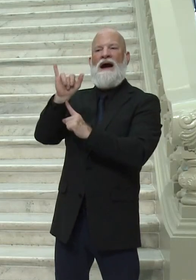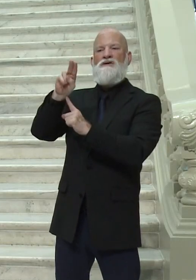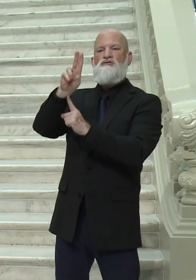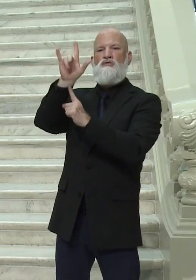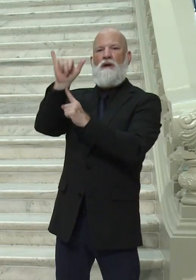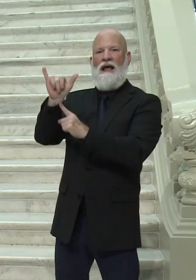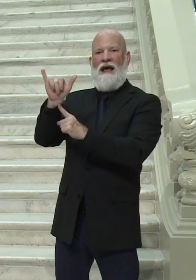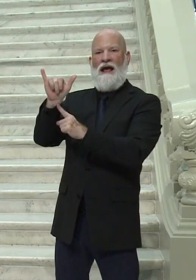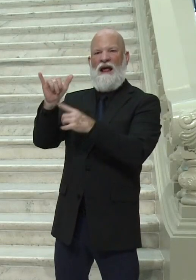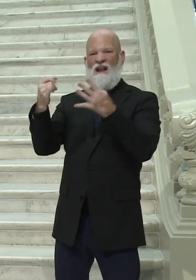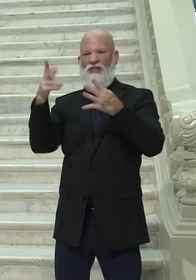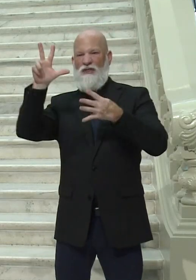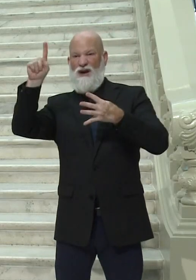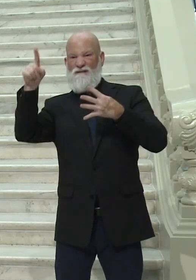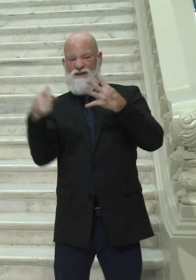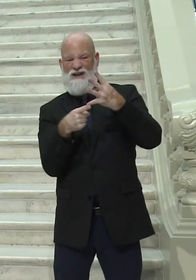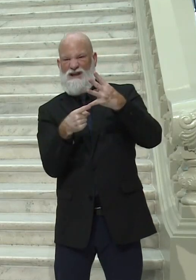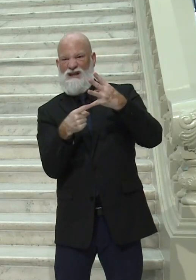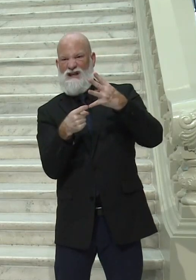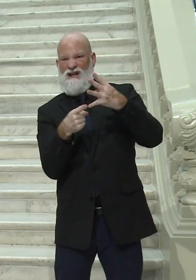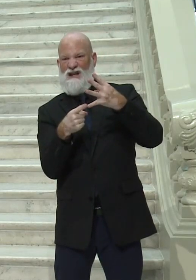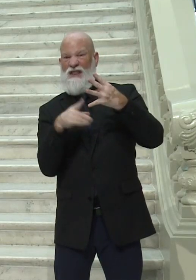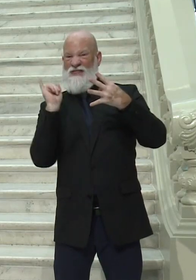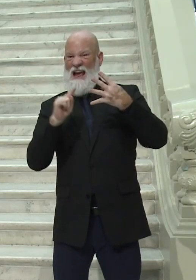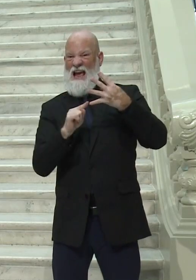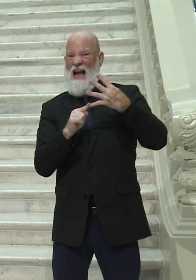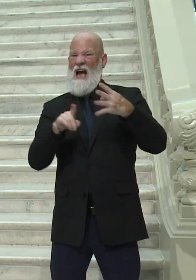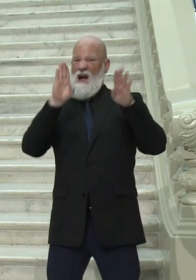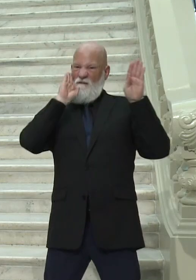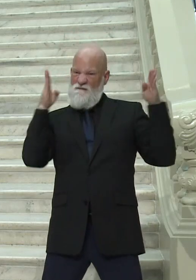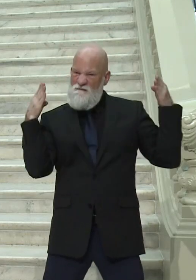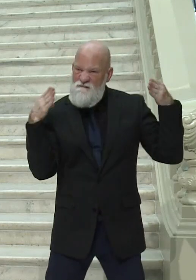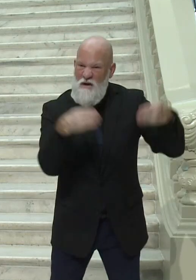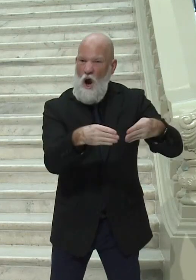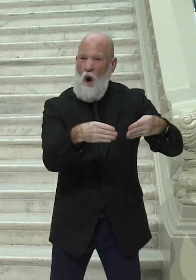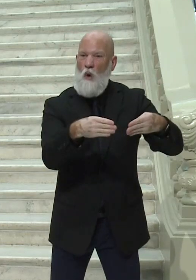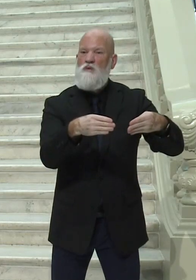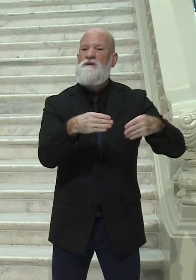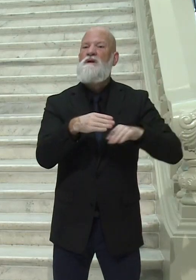THE CMS REQUIRED THAT WE COMPLETE 358 SURVEYS BY THE CMS REQUIRED THAT WE COMPLETE 358 SURVEYS BY JULY COMPLETE 358 SURVEYS BY JULY COMPLETE 358 SURVEYS BY JULY 31st. 31st. 31st. FOR 31st. FOR FOCUSED 31st. FOR FOCUSED INFECTIOUS 31st. FOR FOCUSED INFECTIOUS DISEASE FOR FOCUSED INFECTIOUS DISEASE FOR FOCUSED INFECTIOUS DISEASE CONTROL. CONTROL. CONTROL. OF